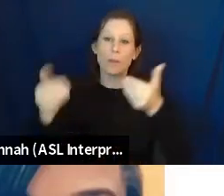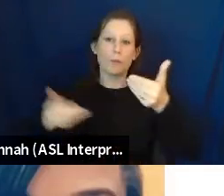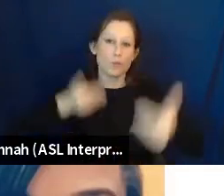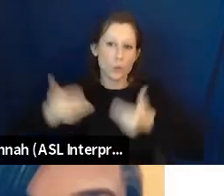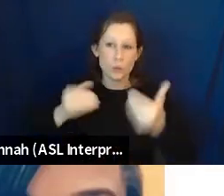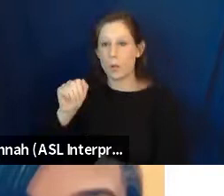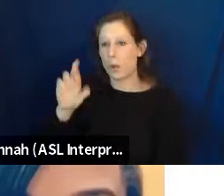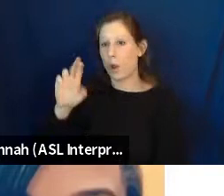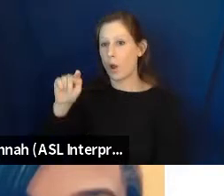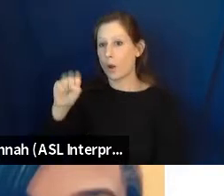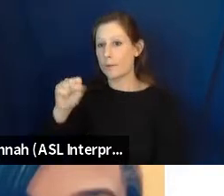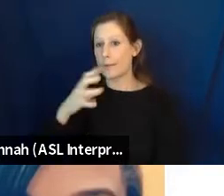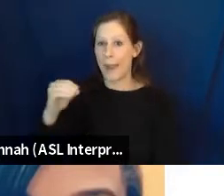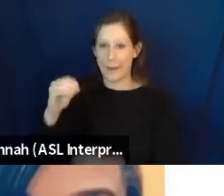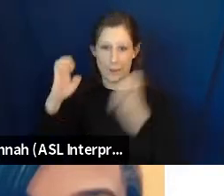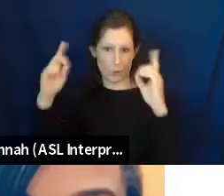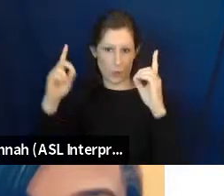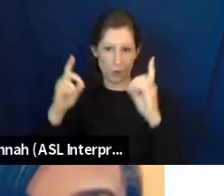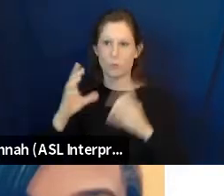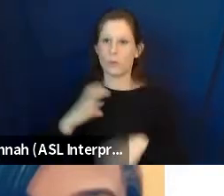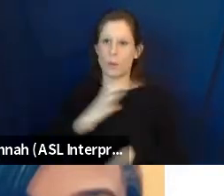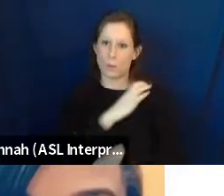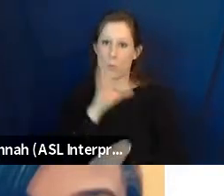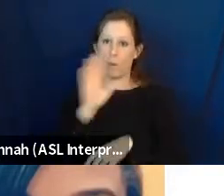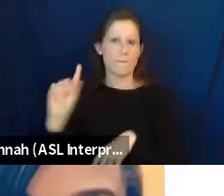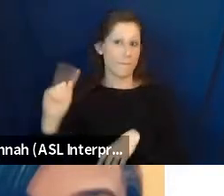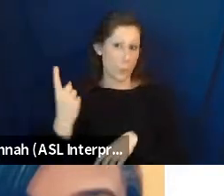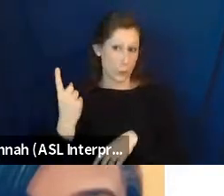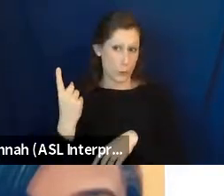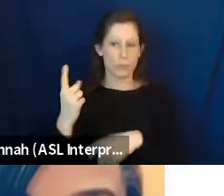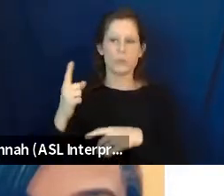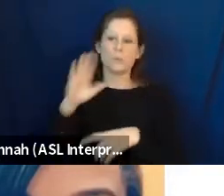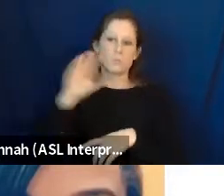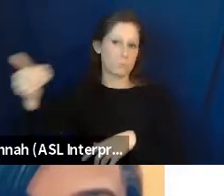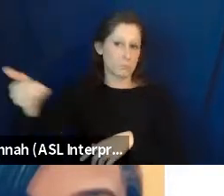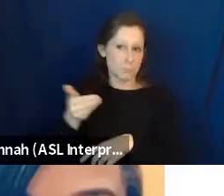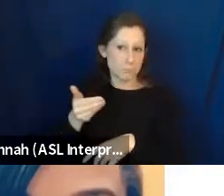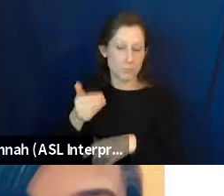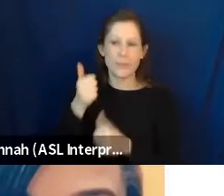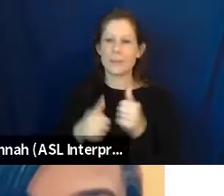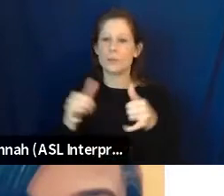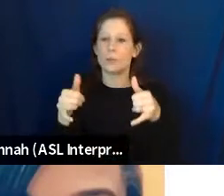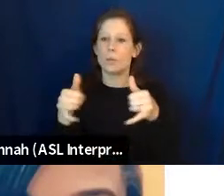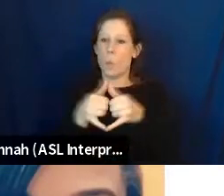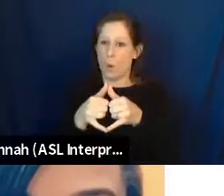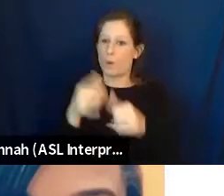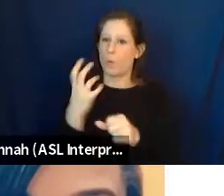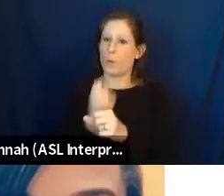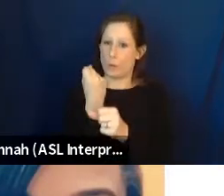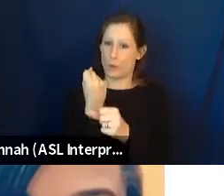to go first. I'll do an introduction and then each award winner will give us a little presentation